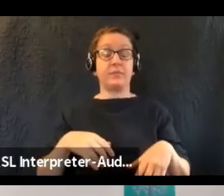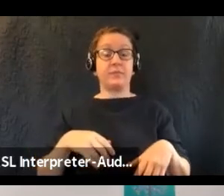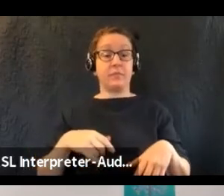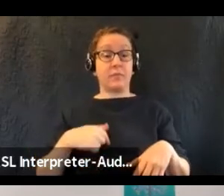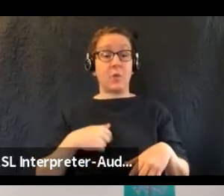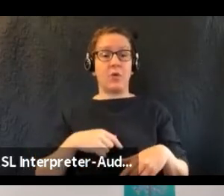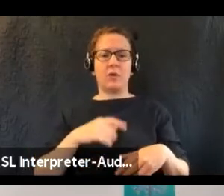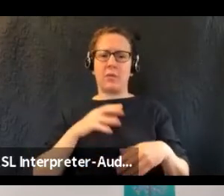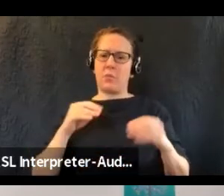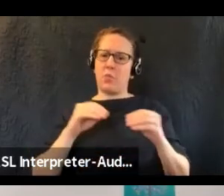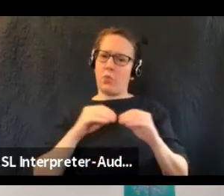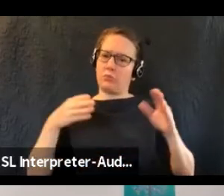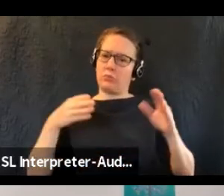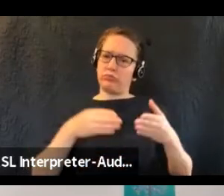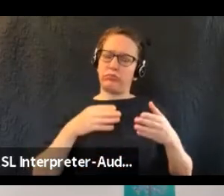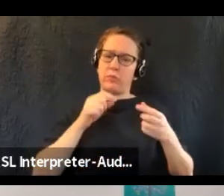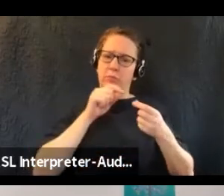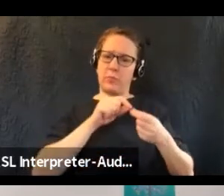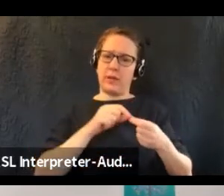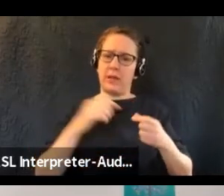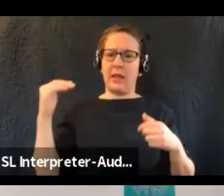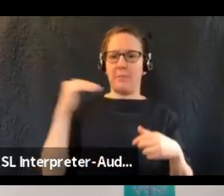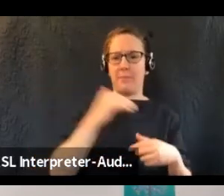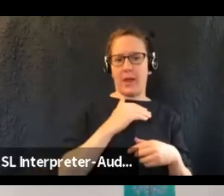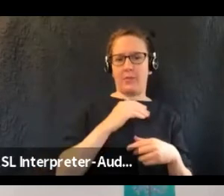programs outside of academic exchange.